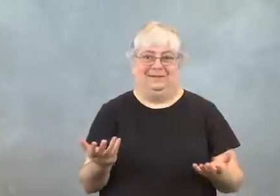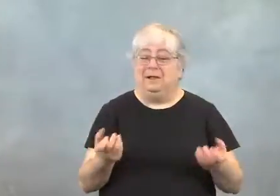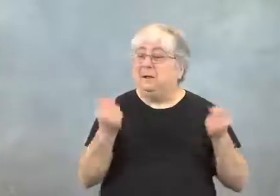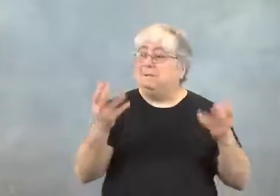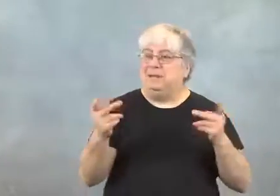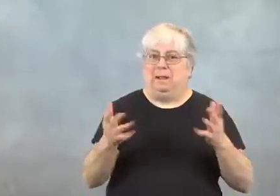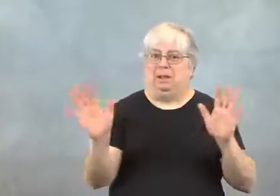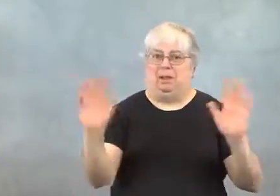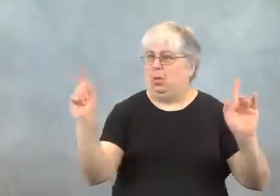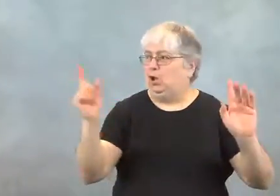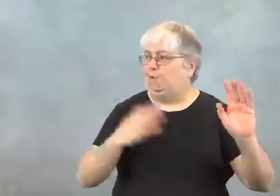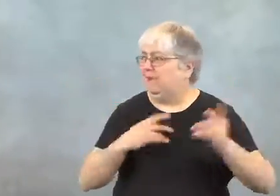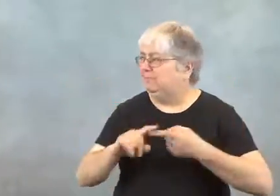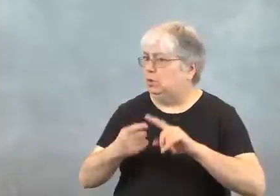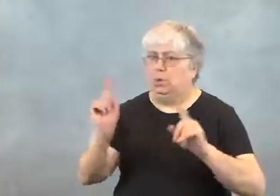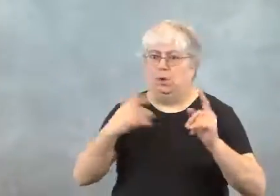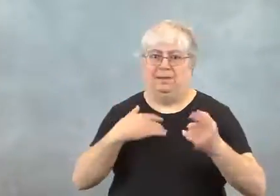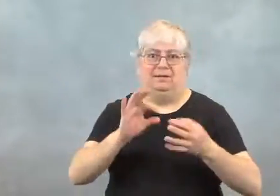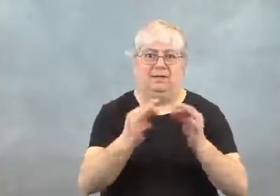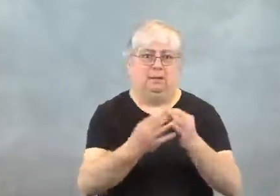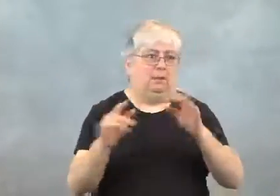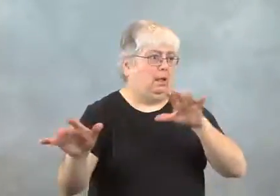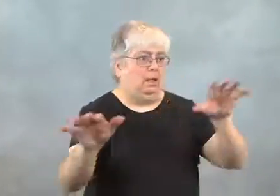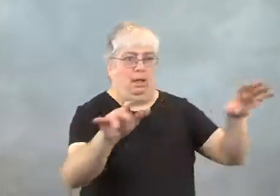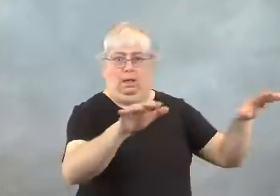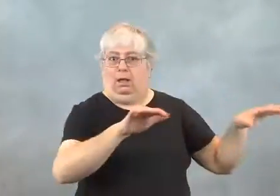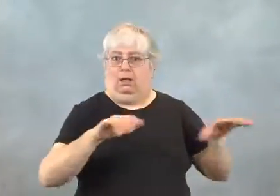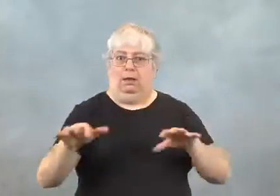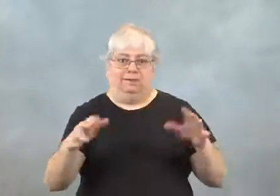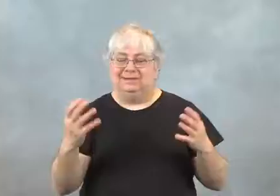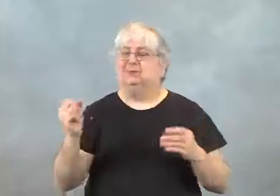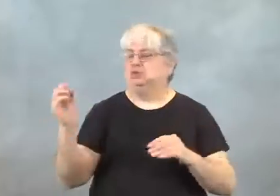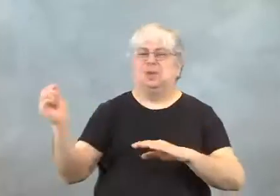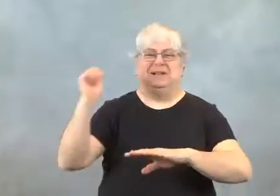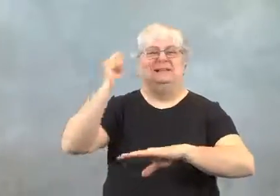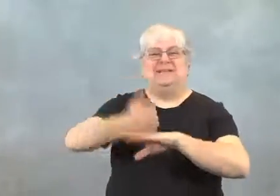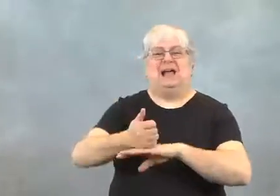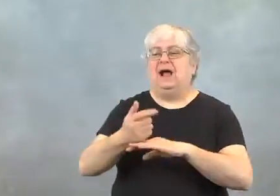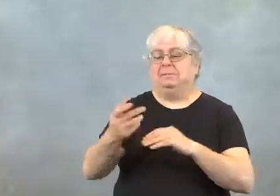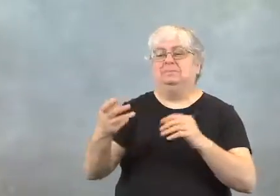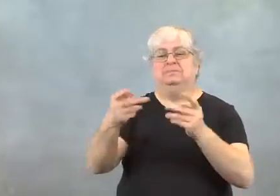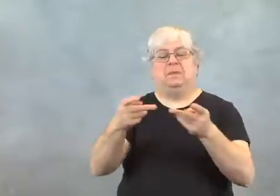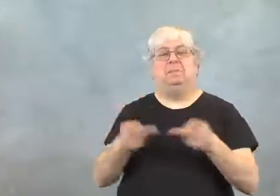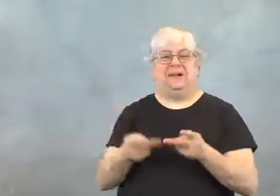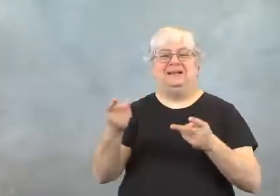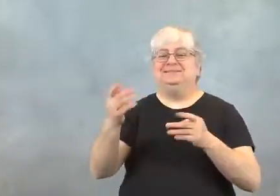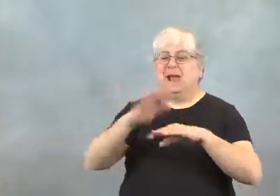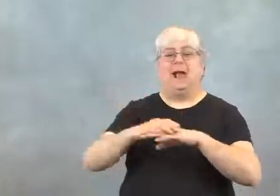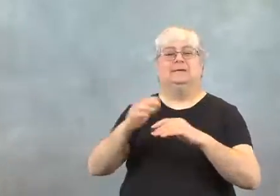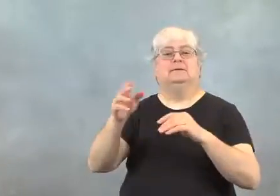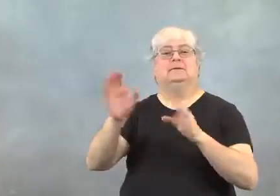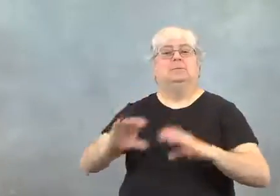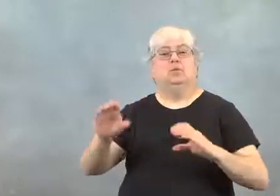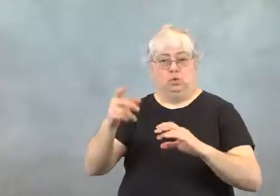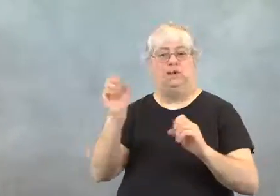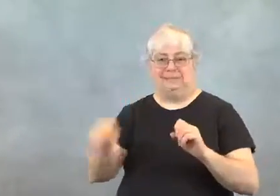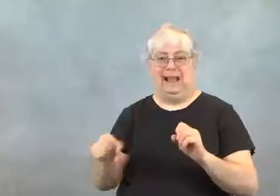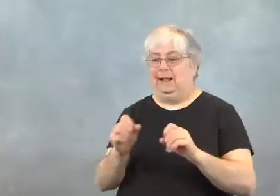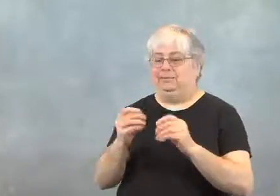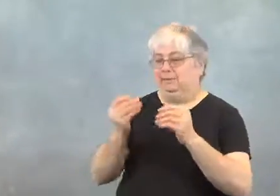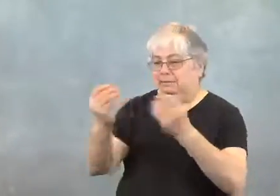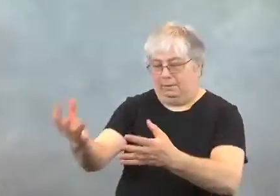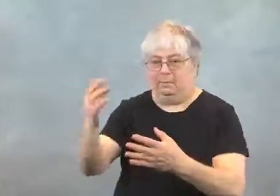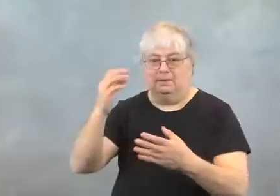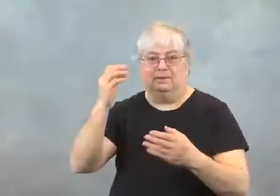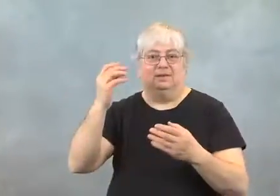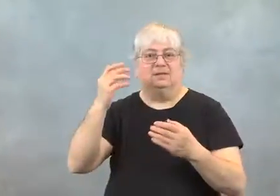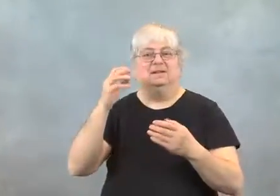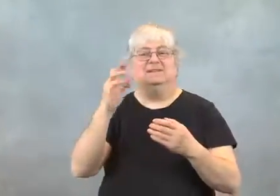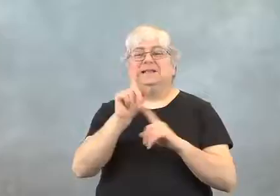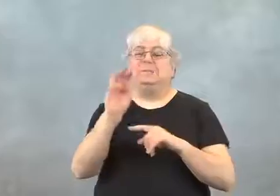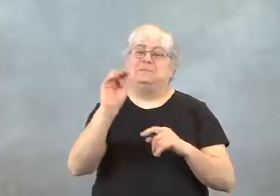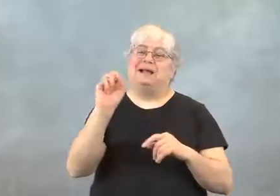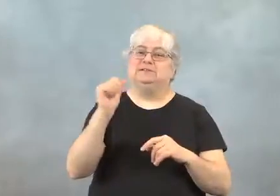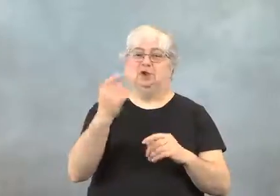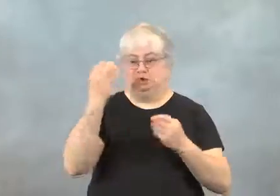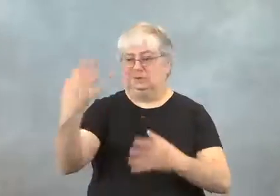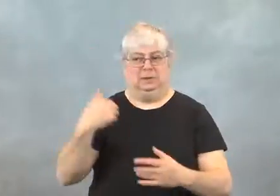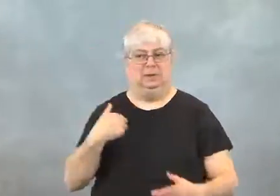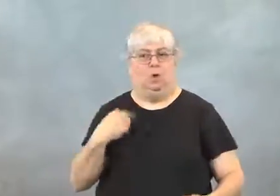People were searching for friends and family.